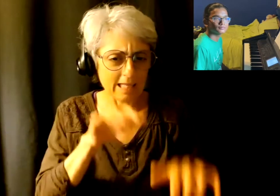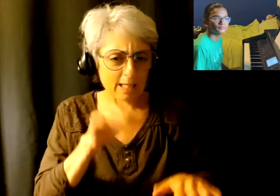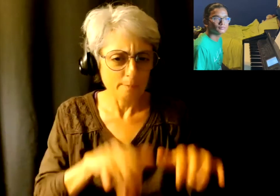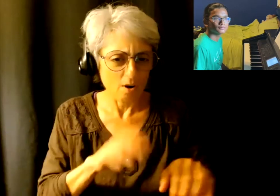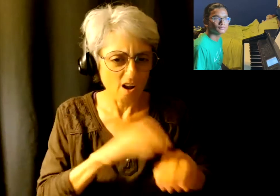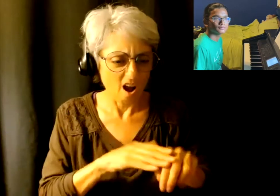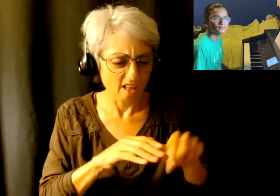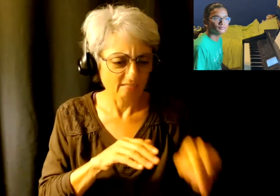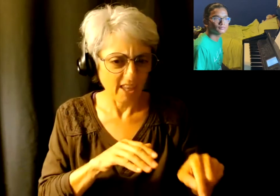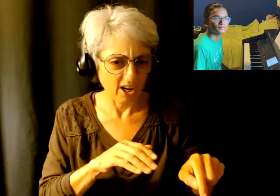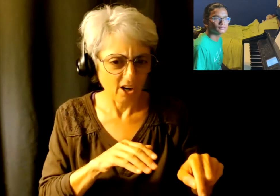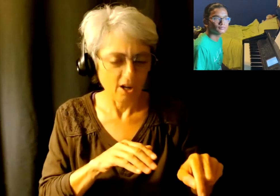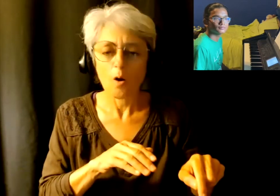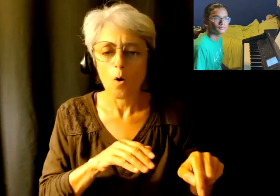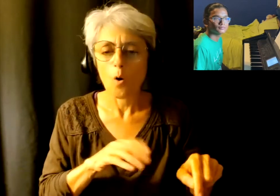No, it's on a separate sheet of paper.